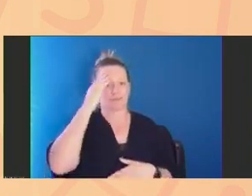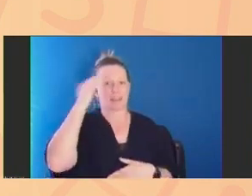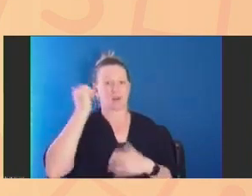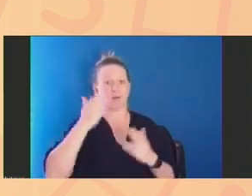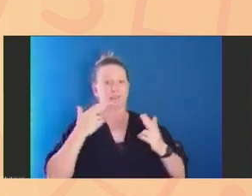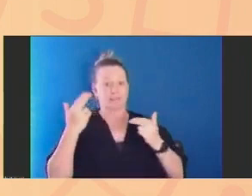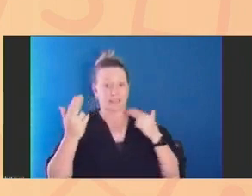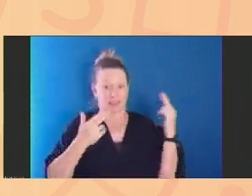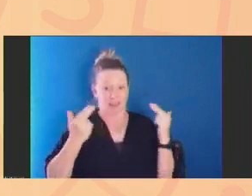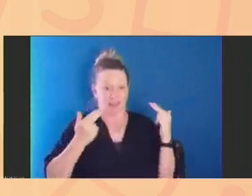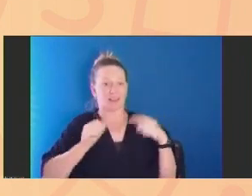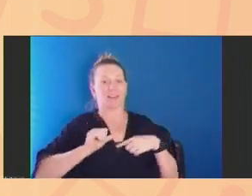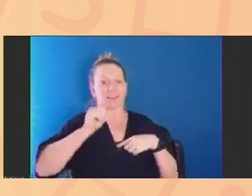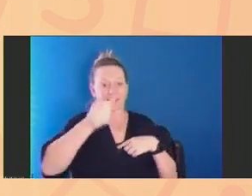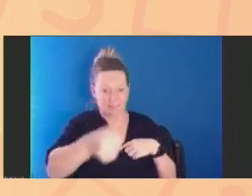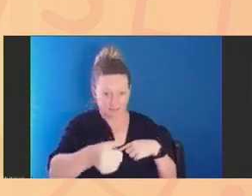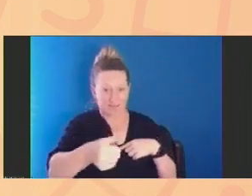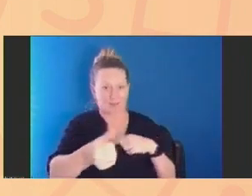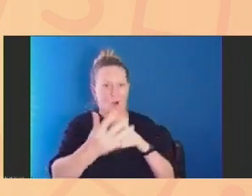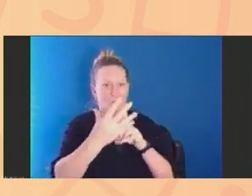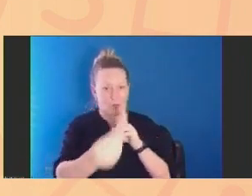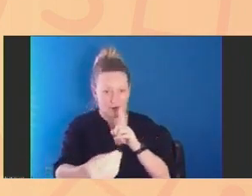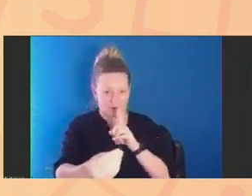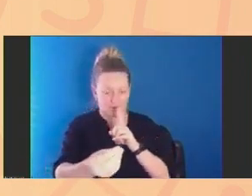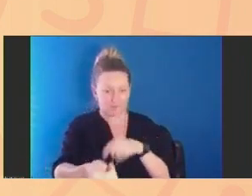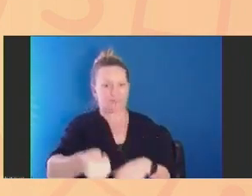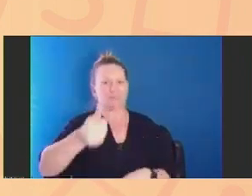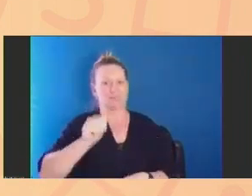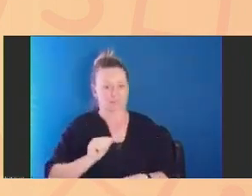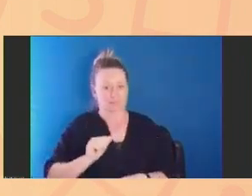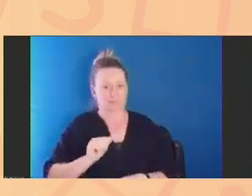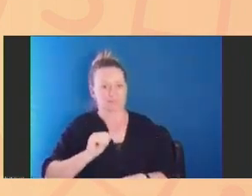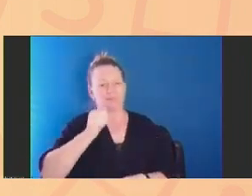Beautiful. (SINGS IN FOREIGN LANGUAGE)